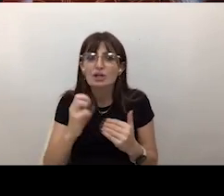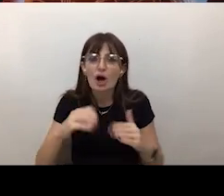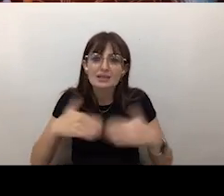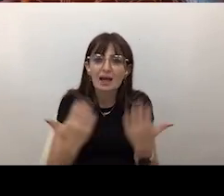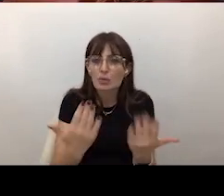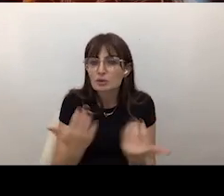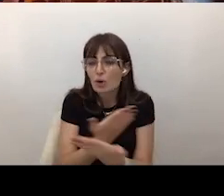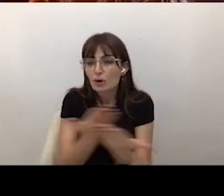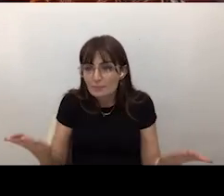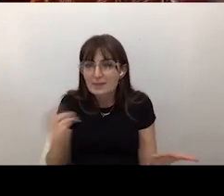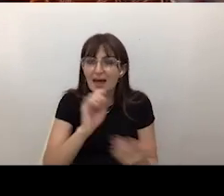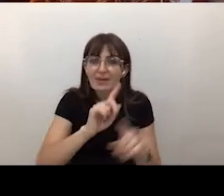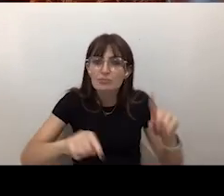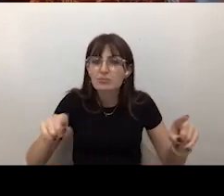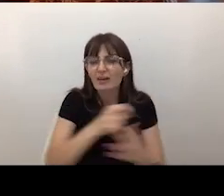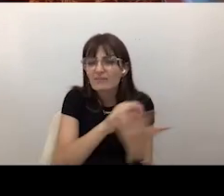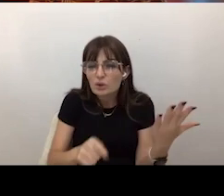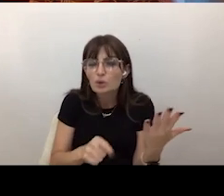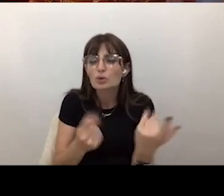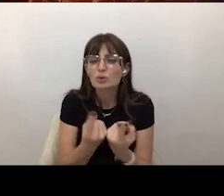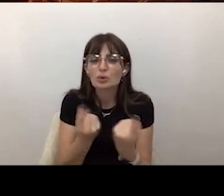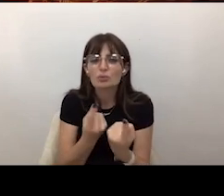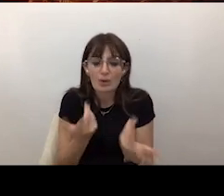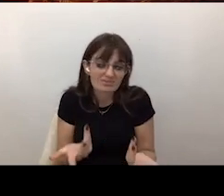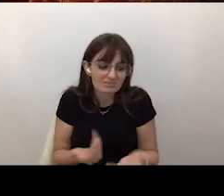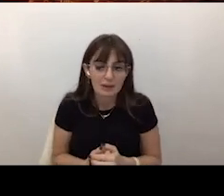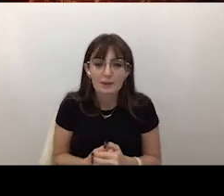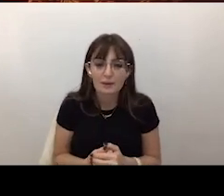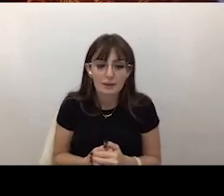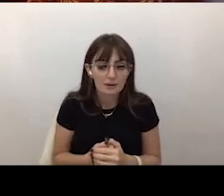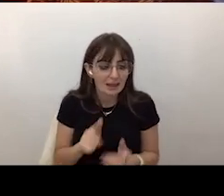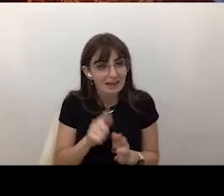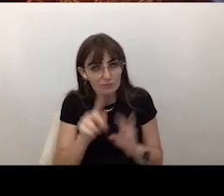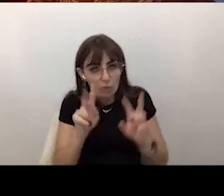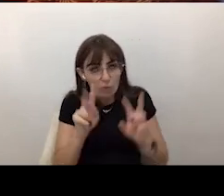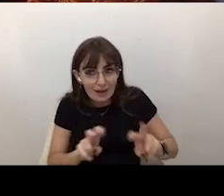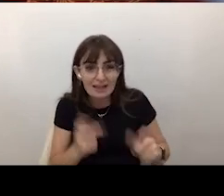them with multiple touch points. If you analysis shows you something,